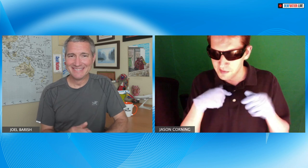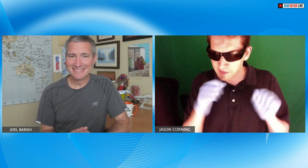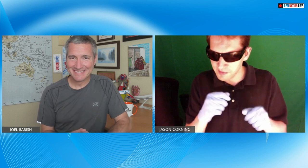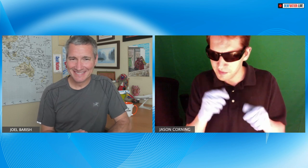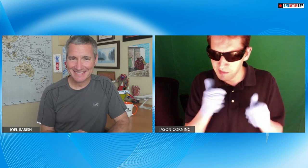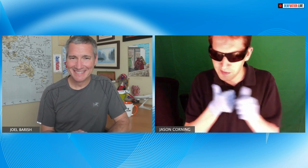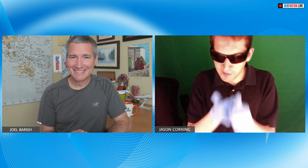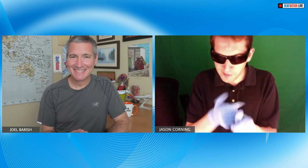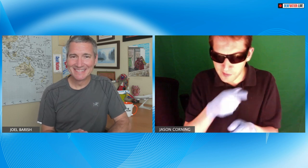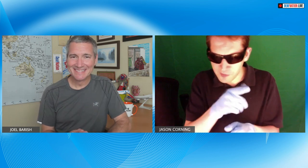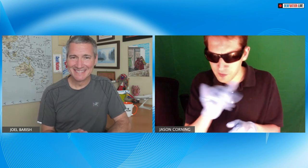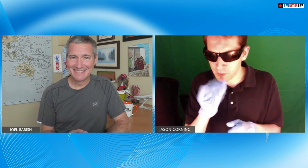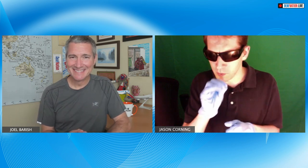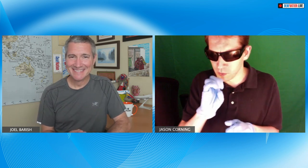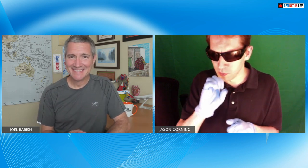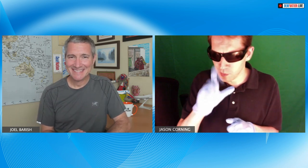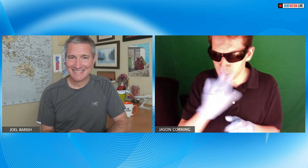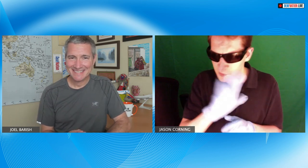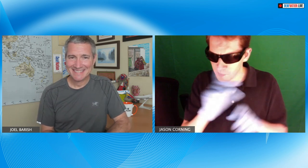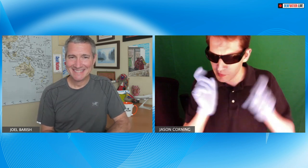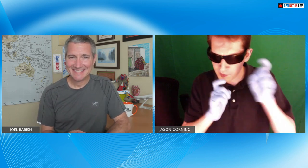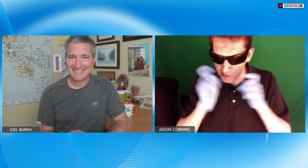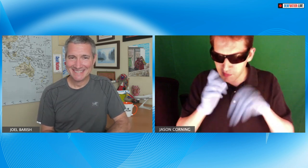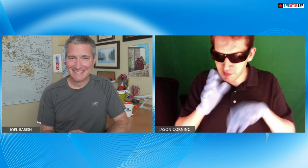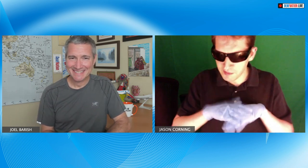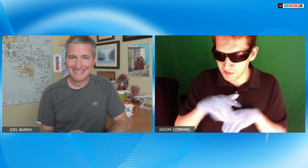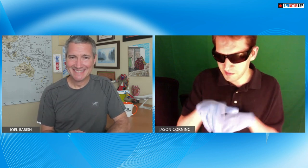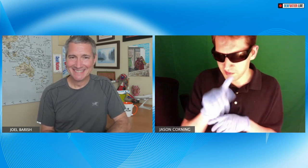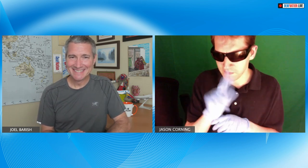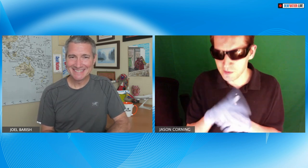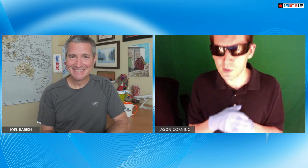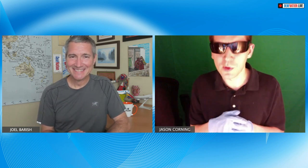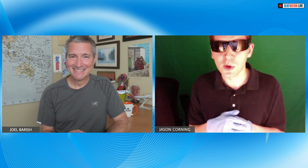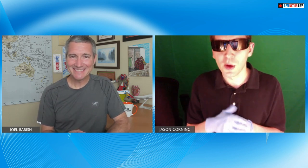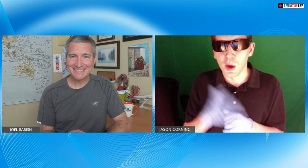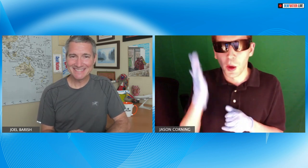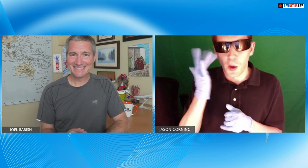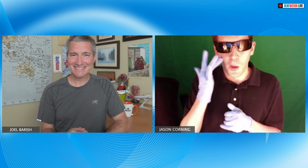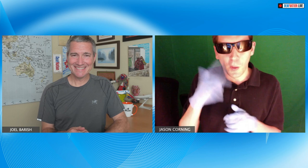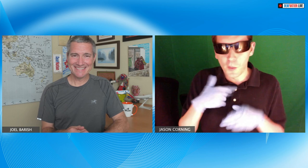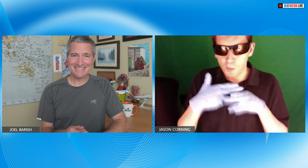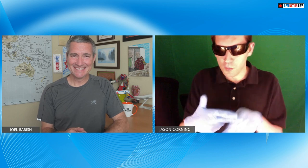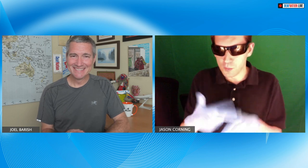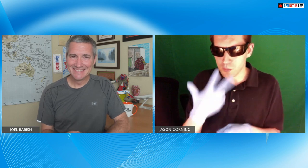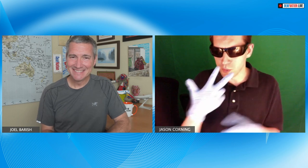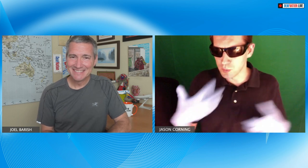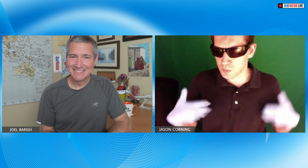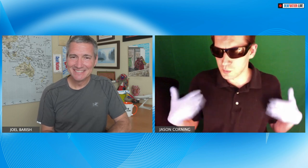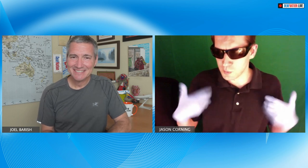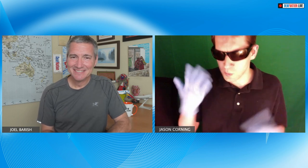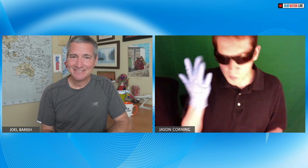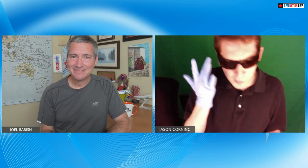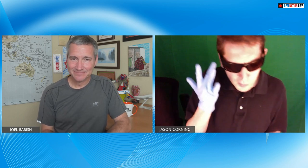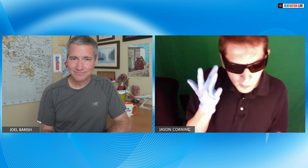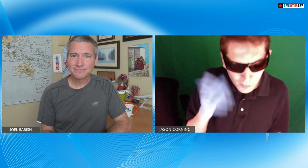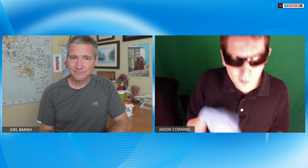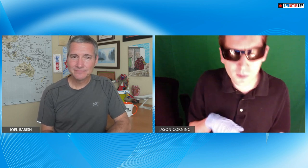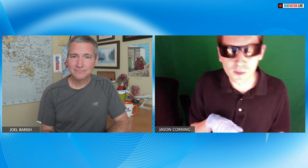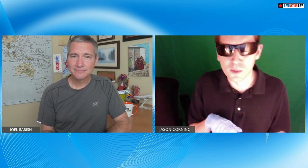so I can follow along with Joel's expressions through PT Why we chose the name Three Monkeys?